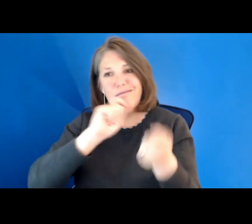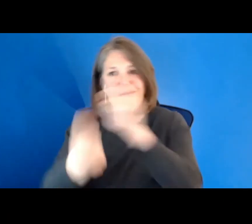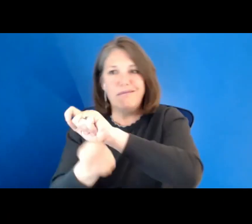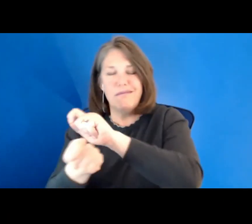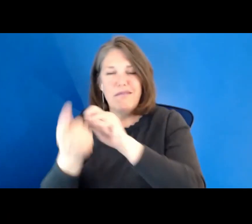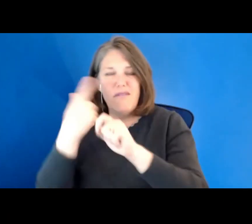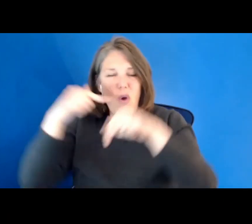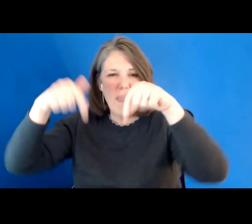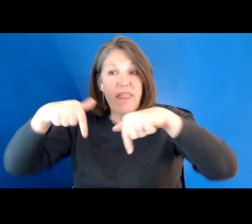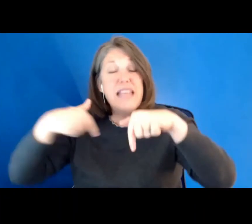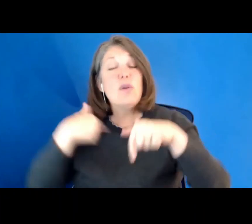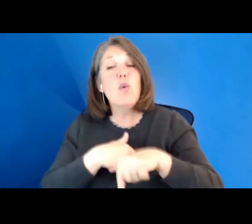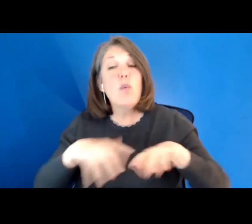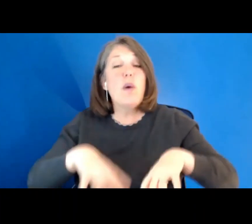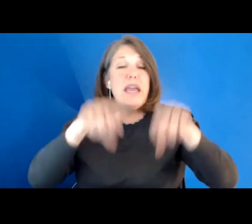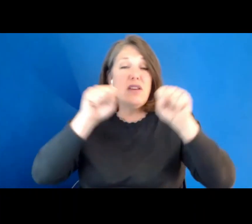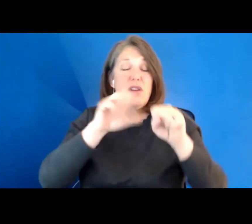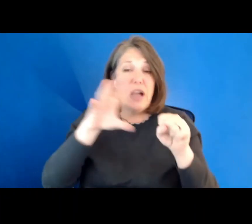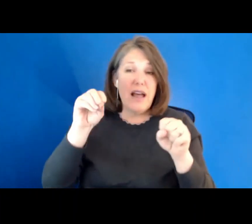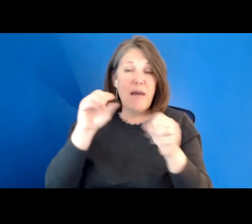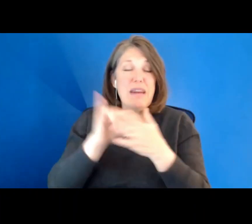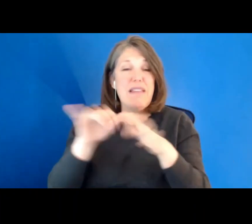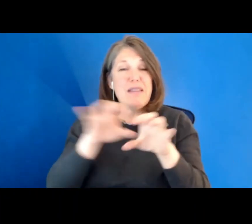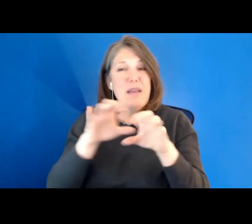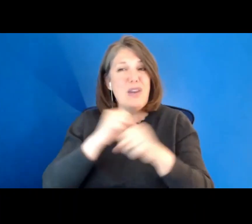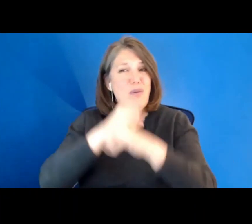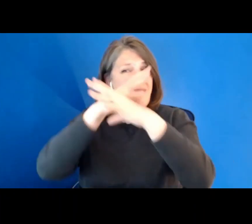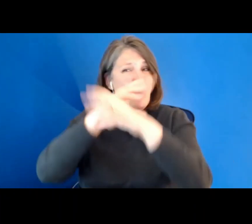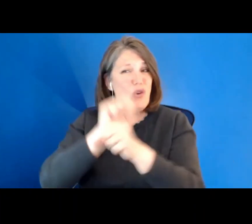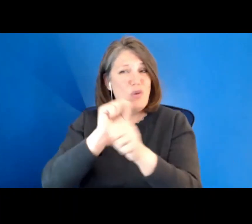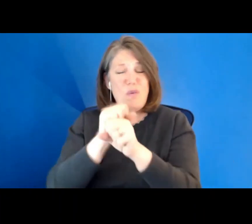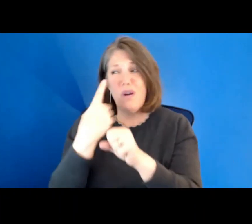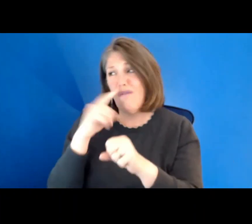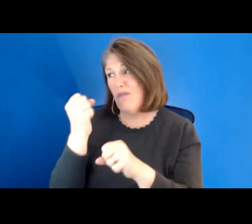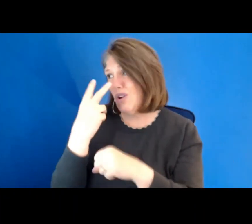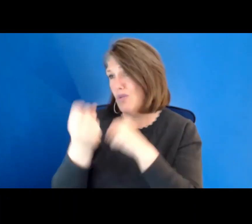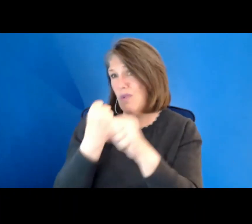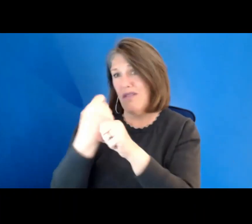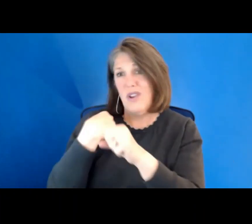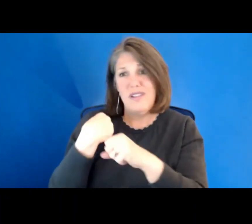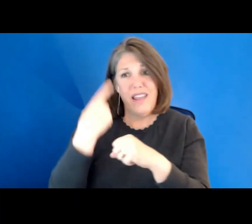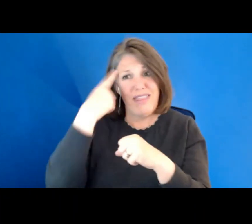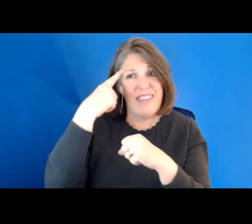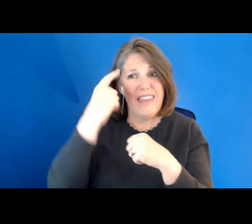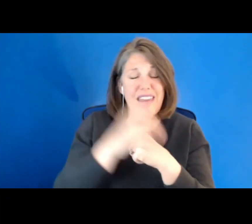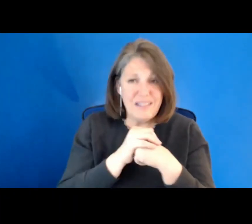17:47:57 that has been doing virtual work for some 12 years, I think.